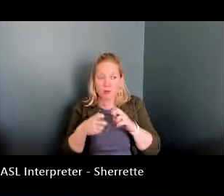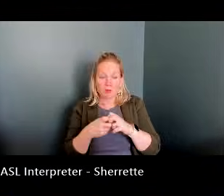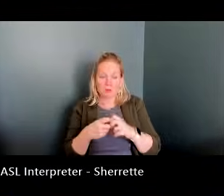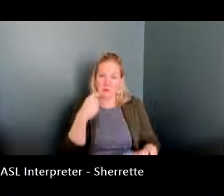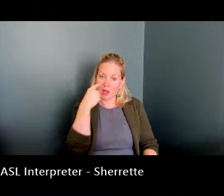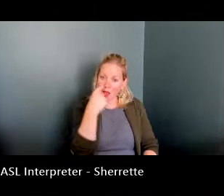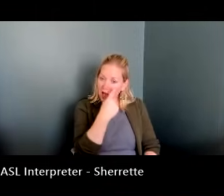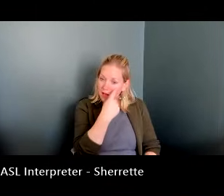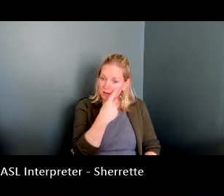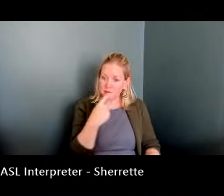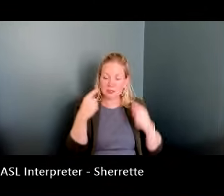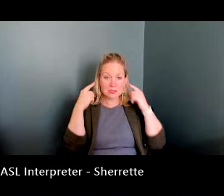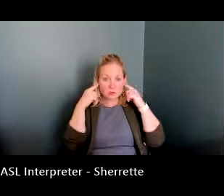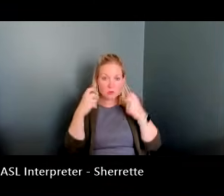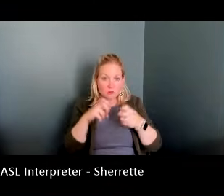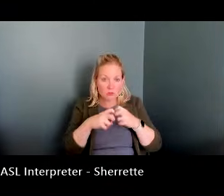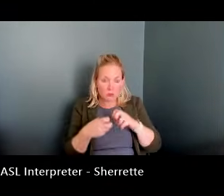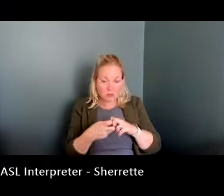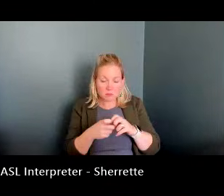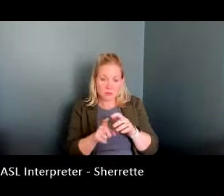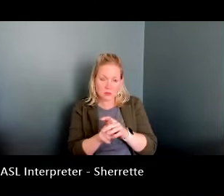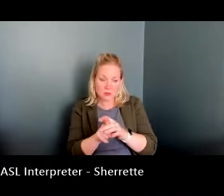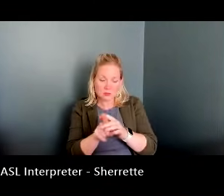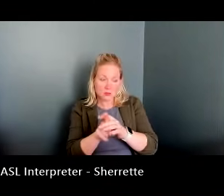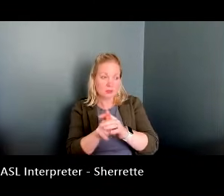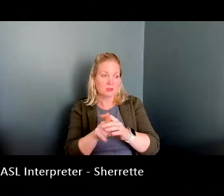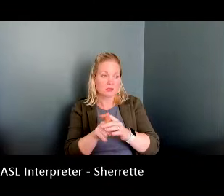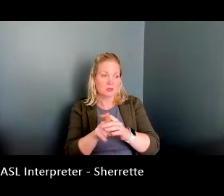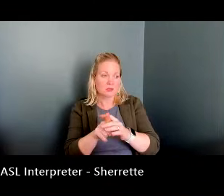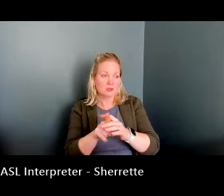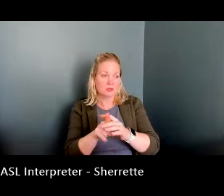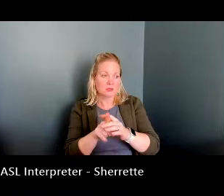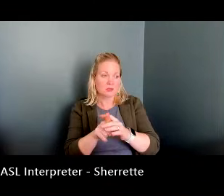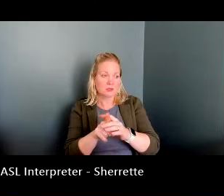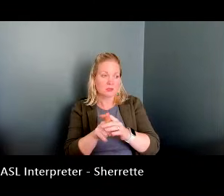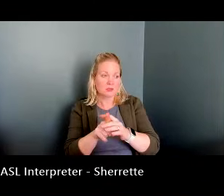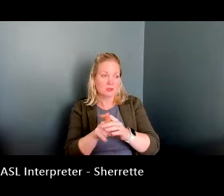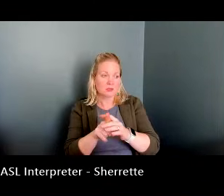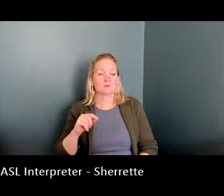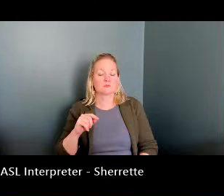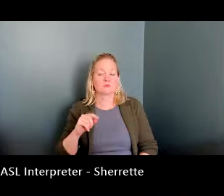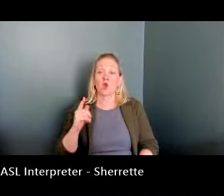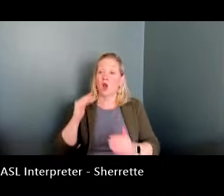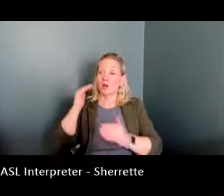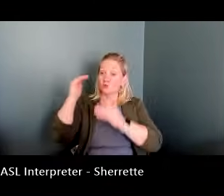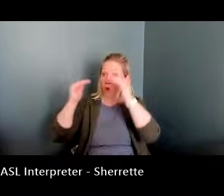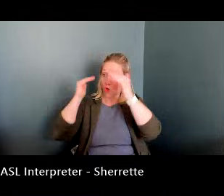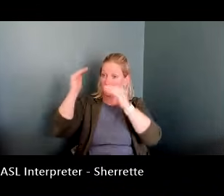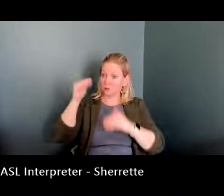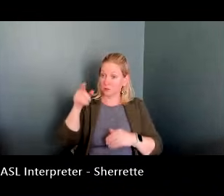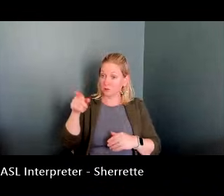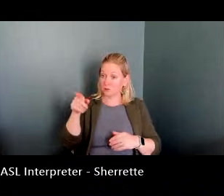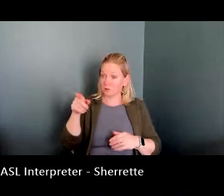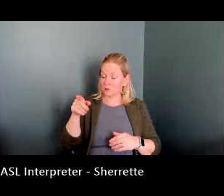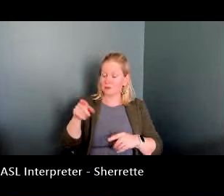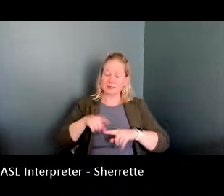begin to arise. And so, adults with sickle cell disease have a much different outcome,